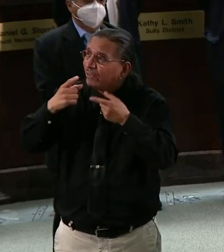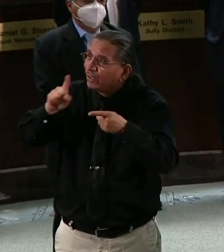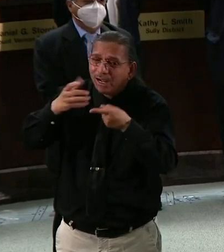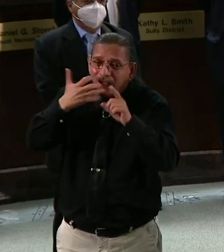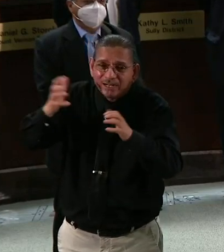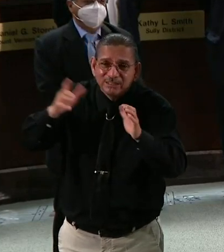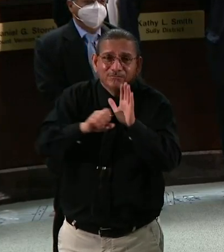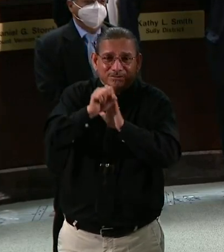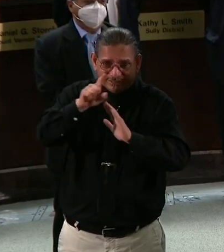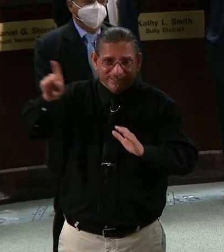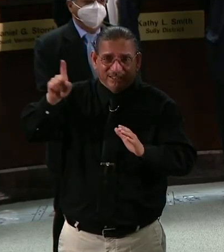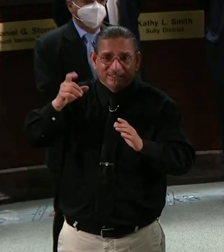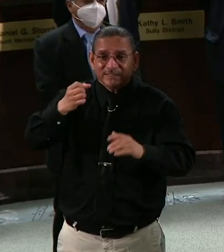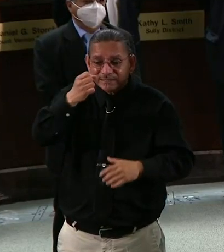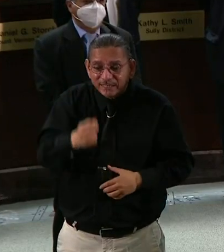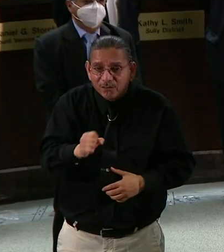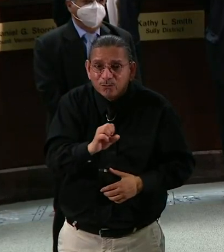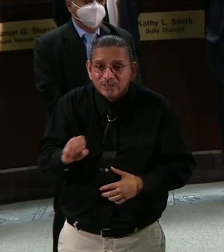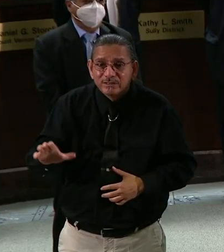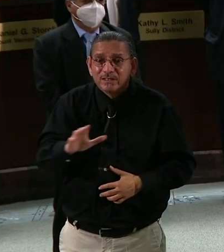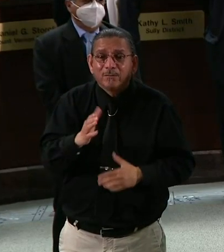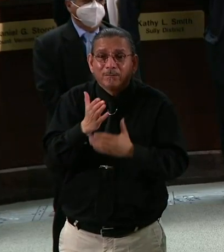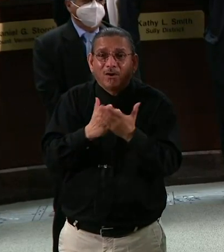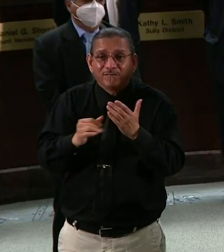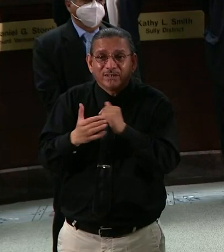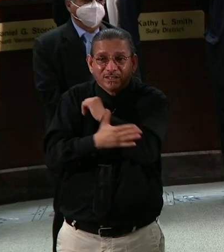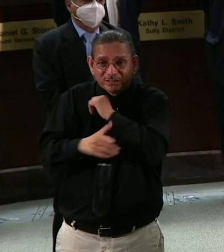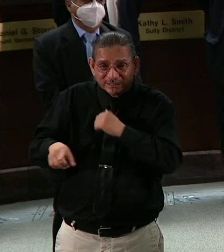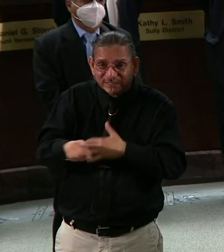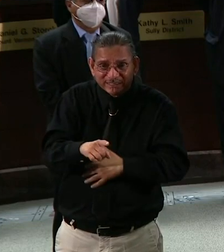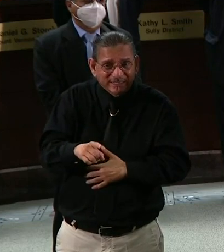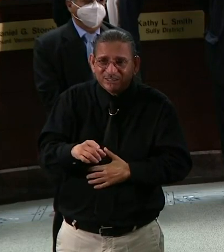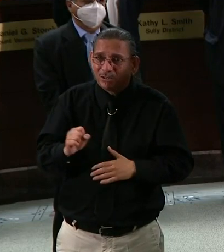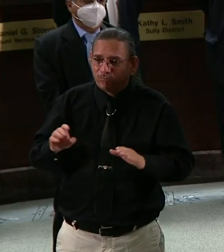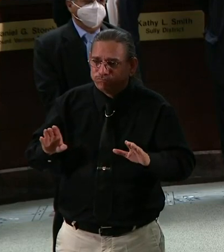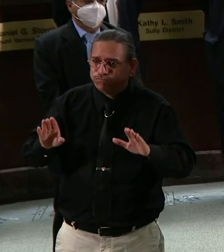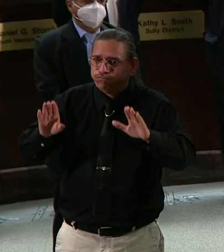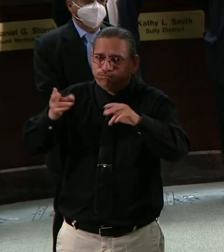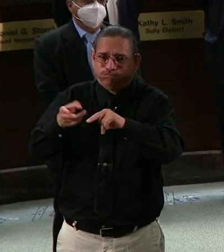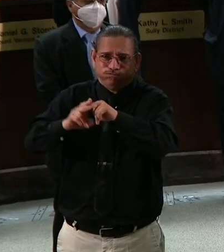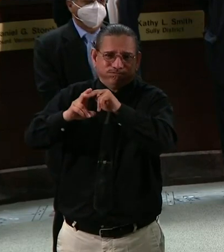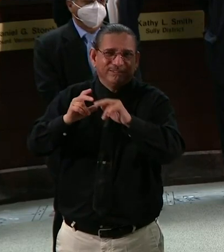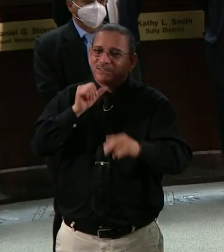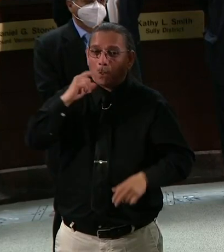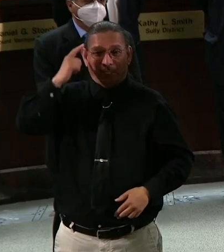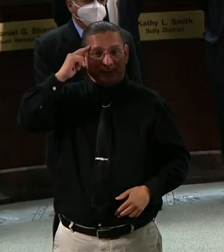IN FACT WITH THE SURGEON AND